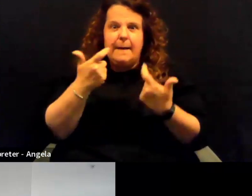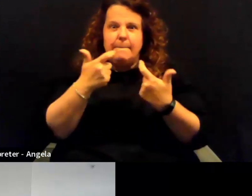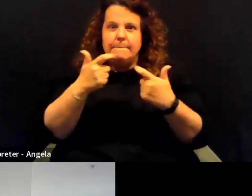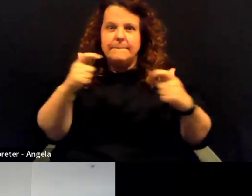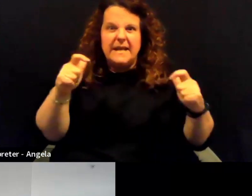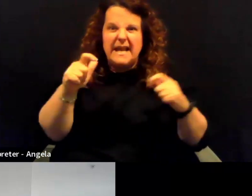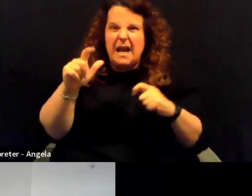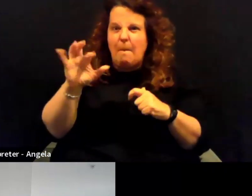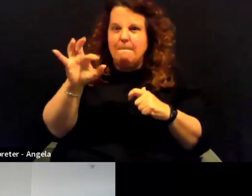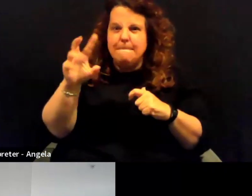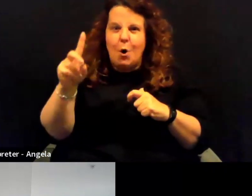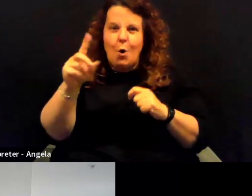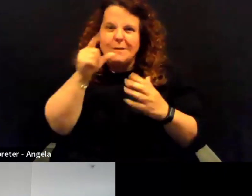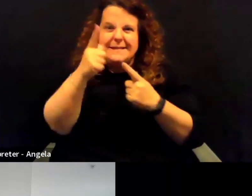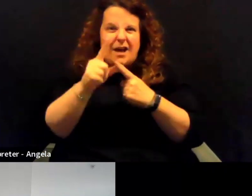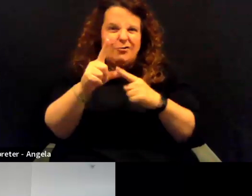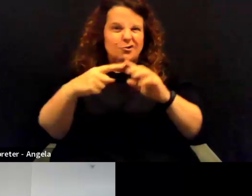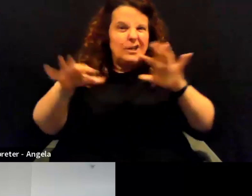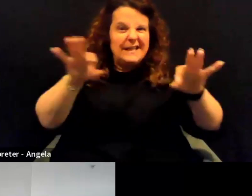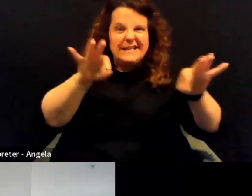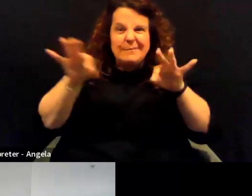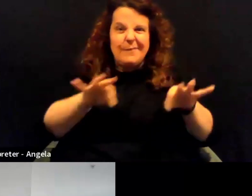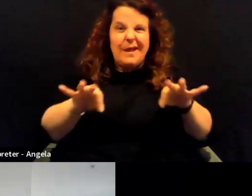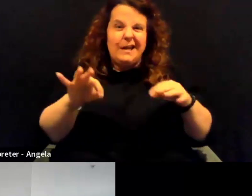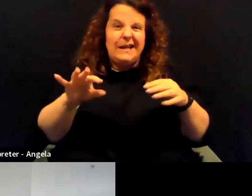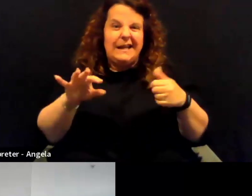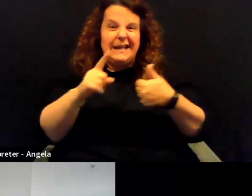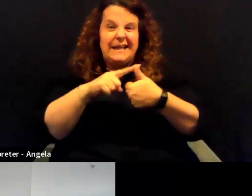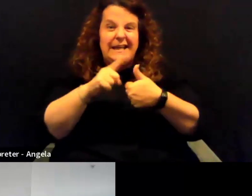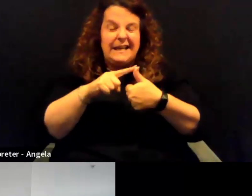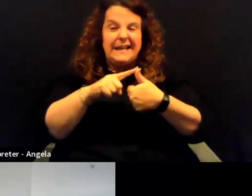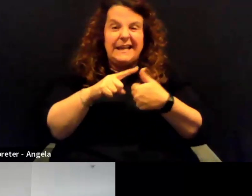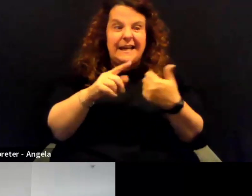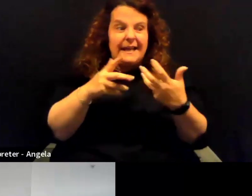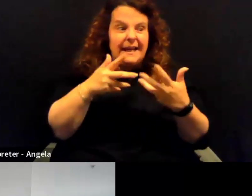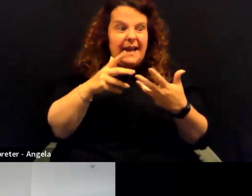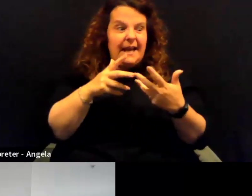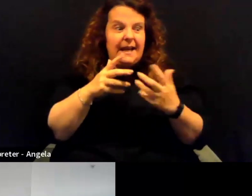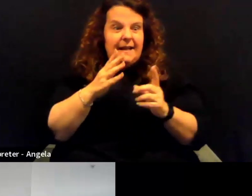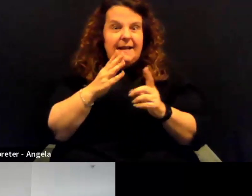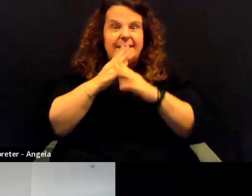the new products and the new features, the, the silence before a big announcement, it just, it